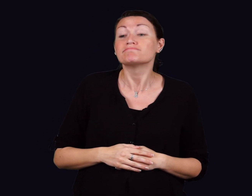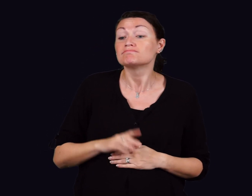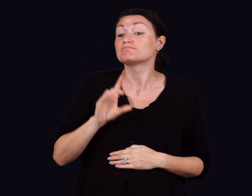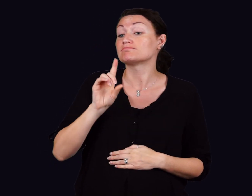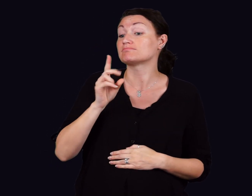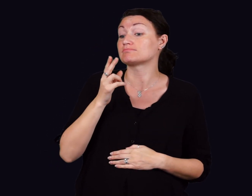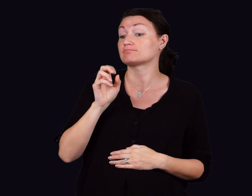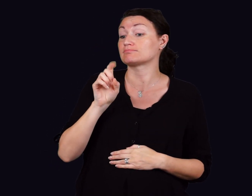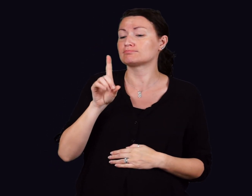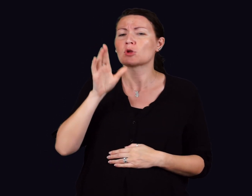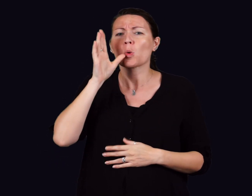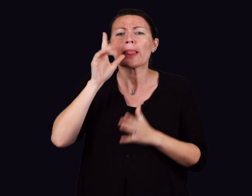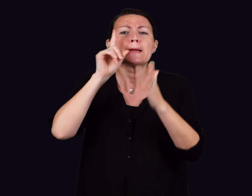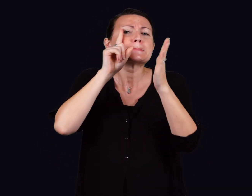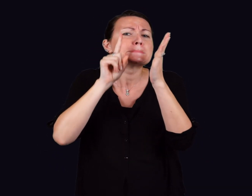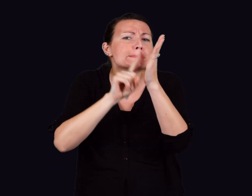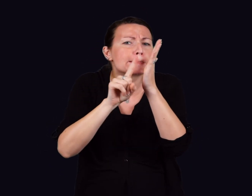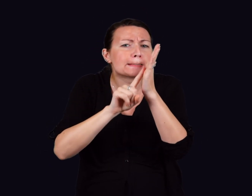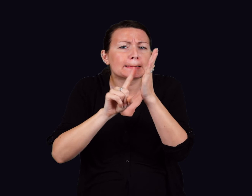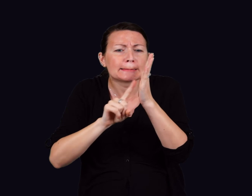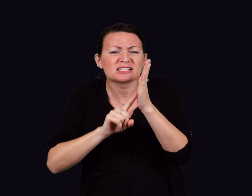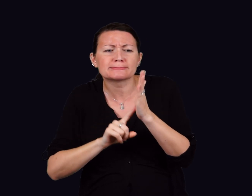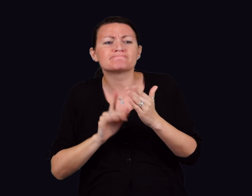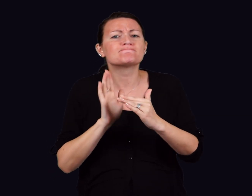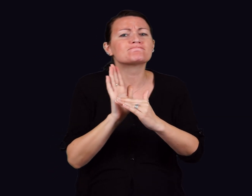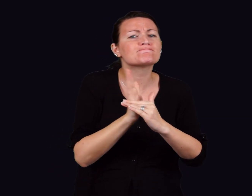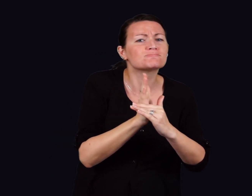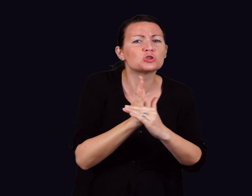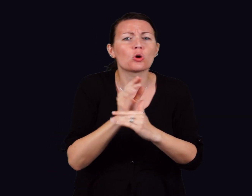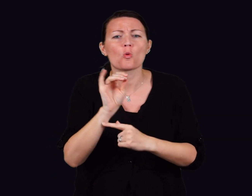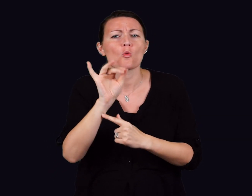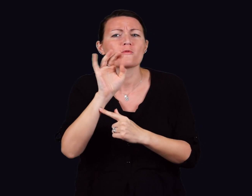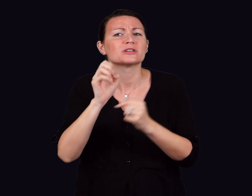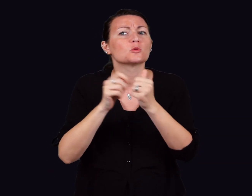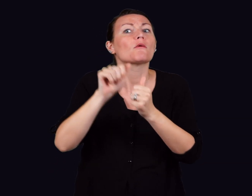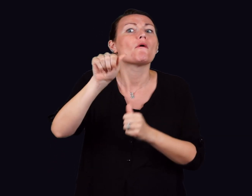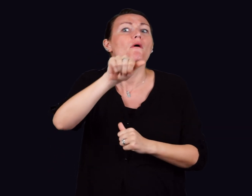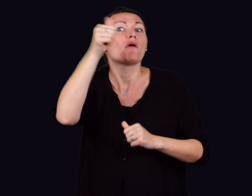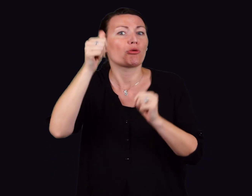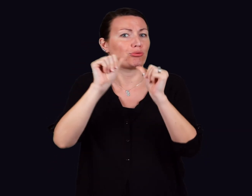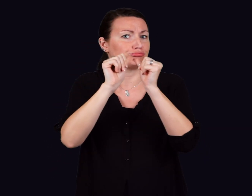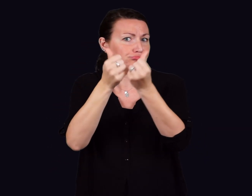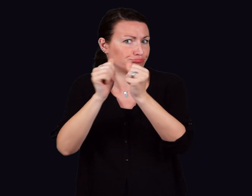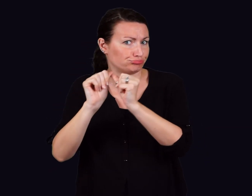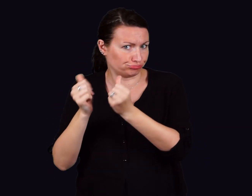*DHHSD will explore sharing offices with other agencies